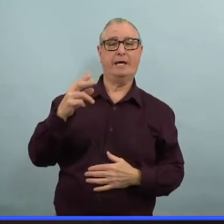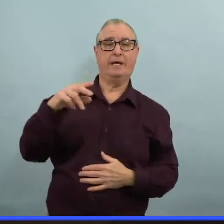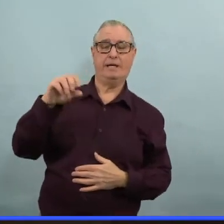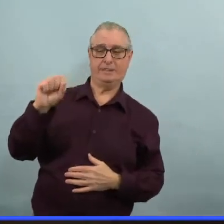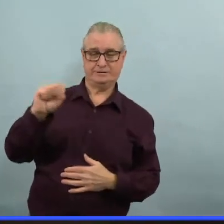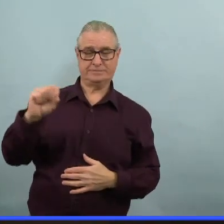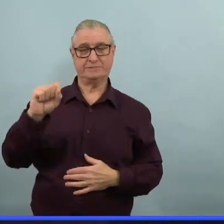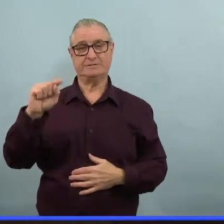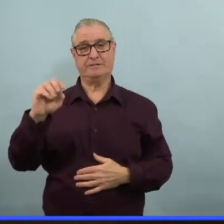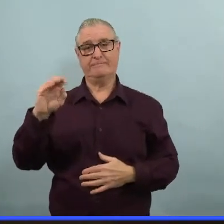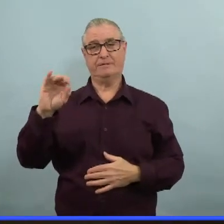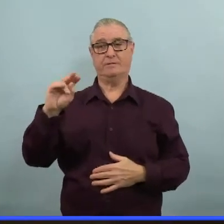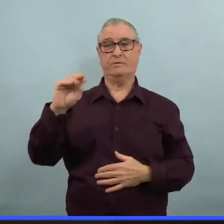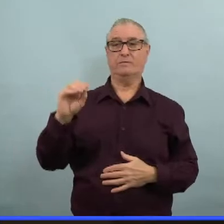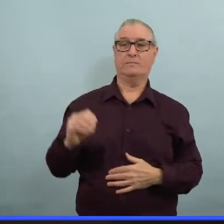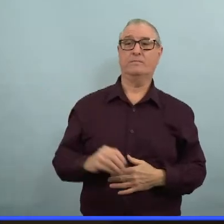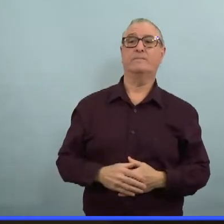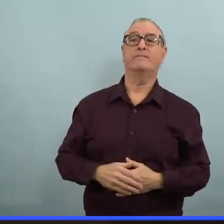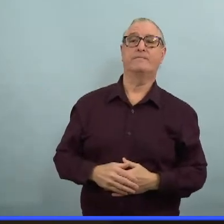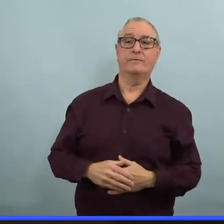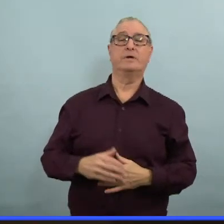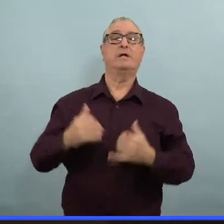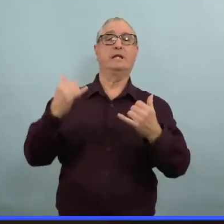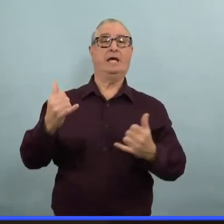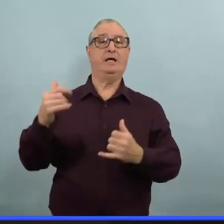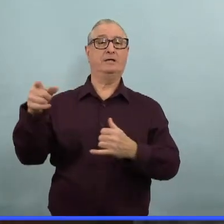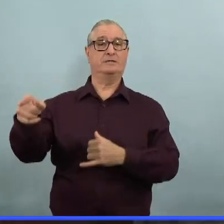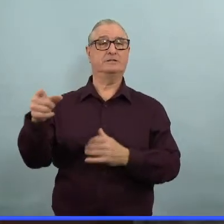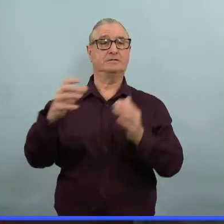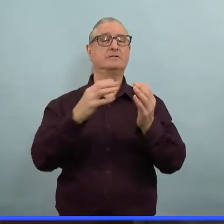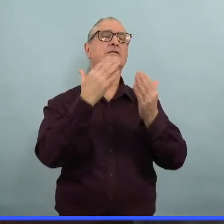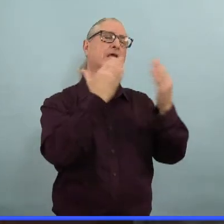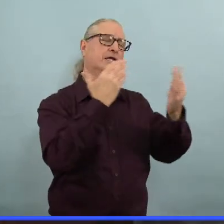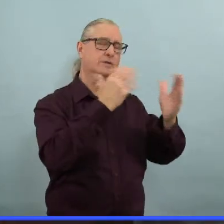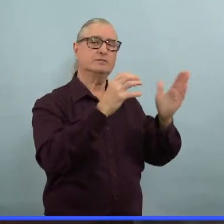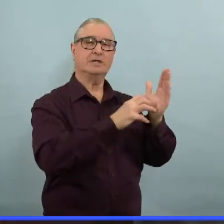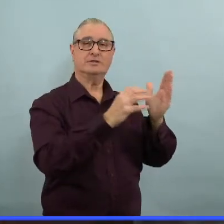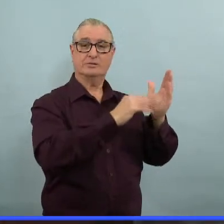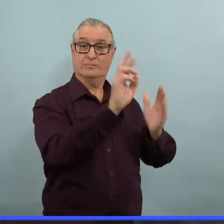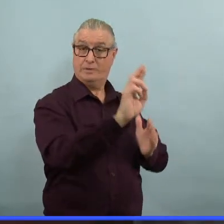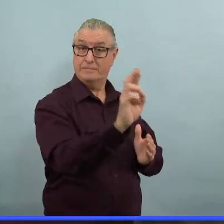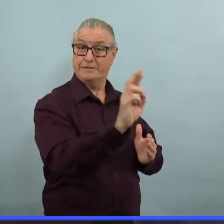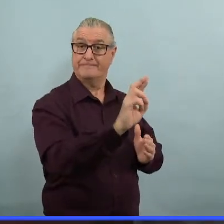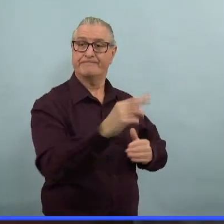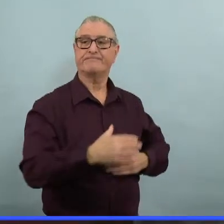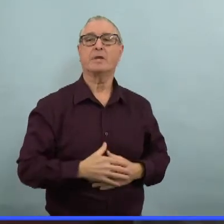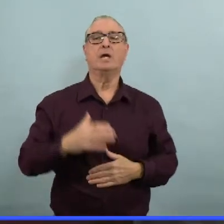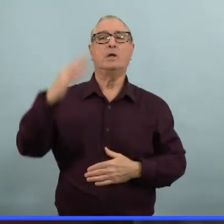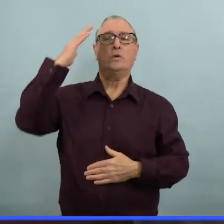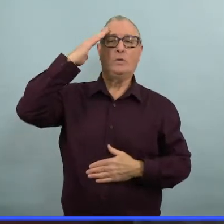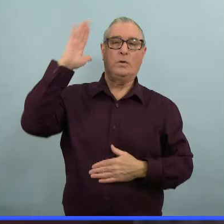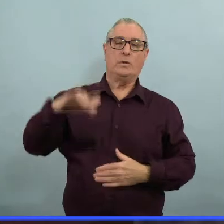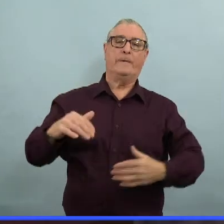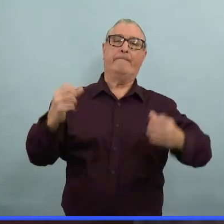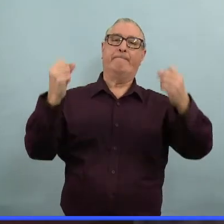to many manitobans we recognize that many businesses will still be impacted by restrictions